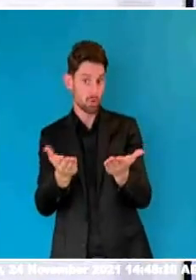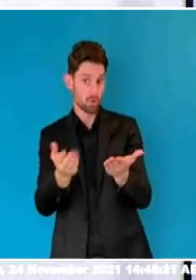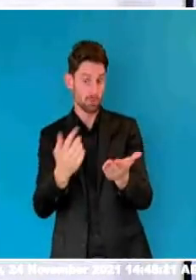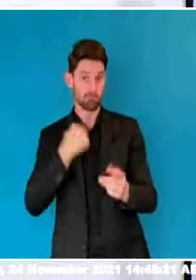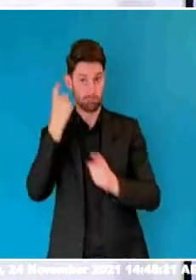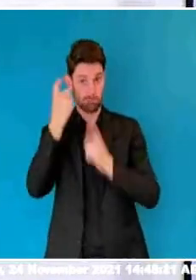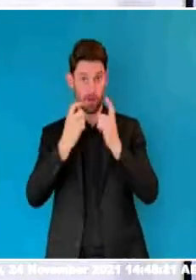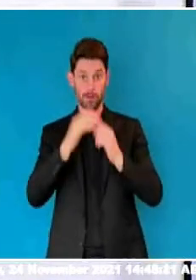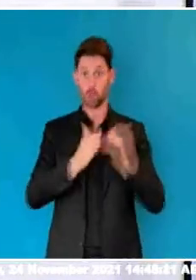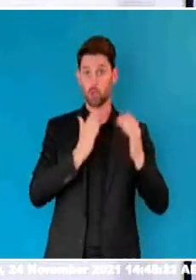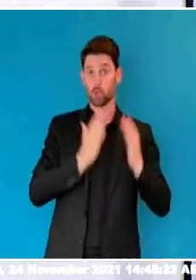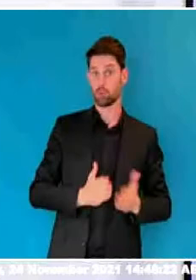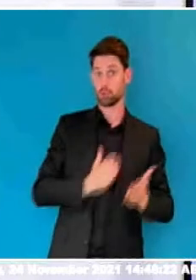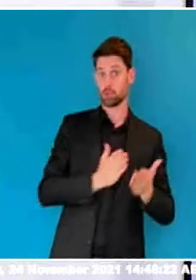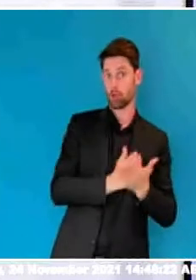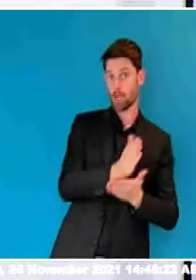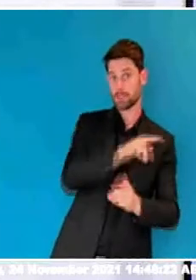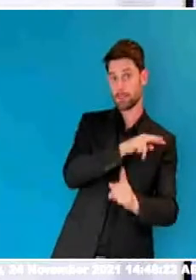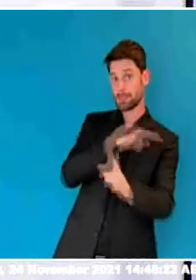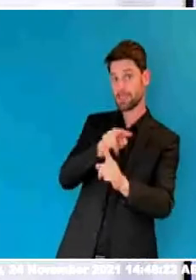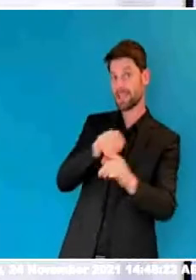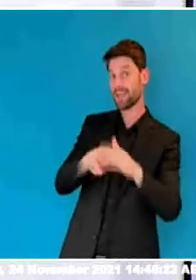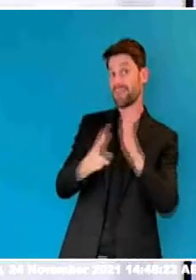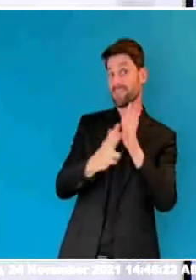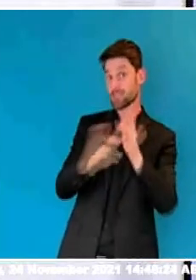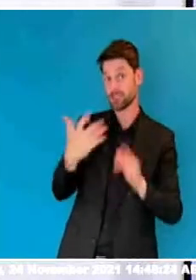perspective in Victoria as to whether that made a difference.